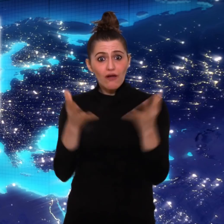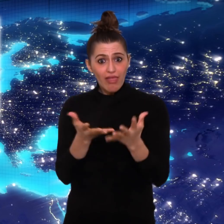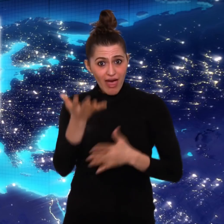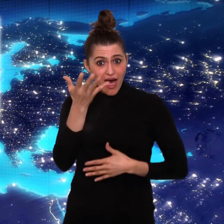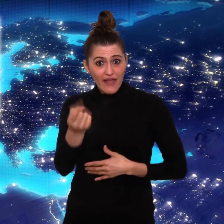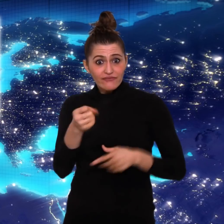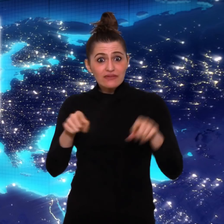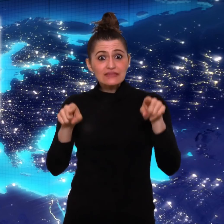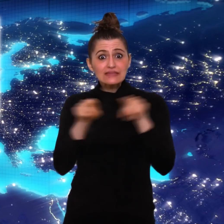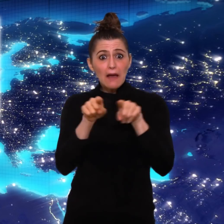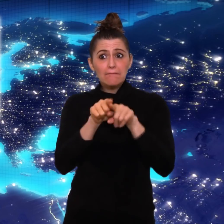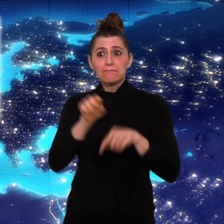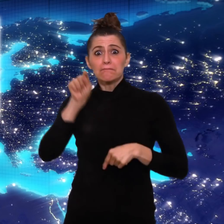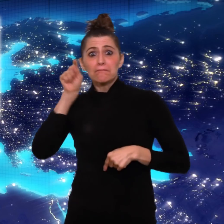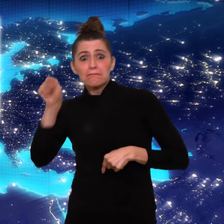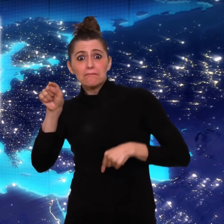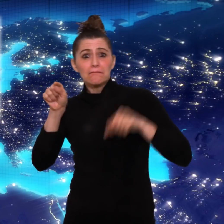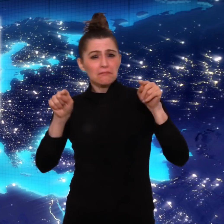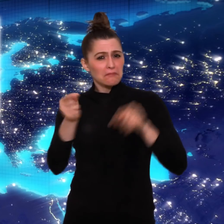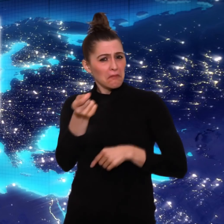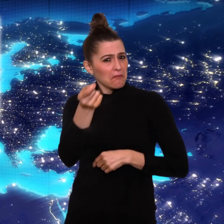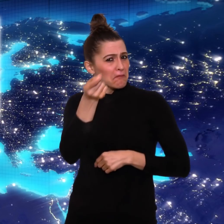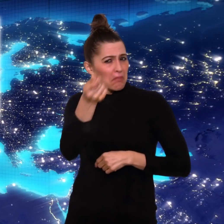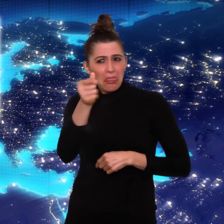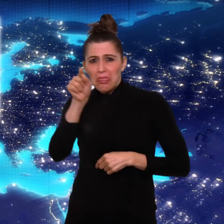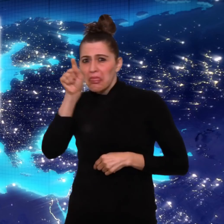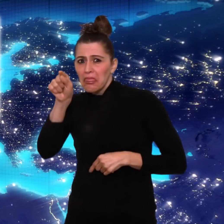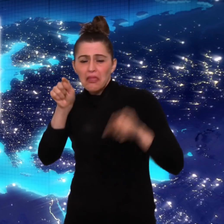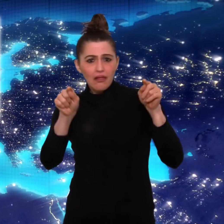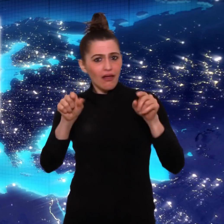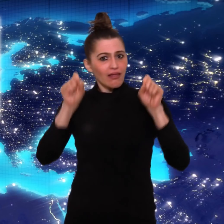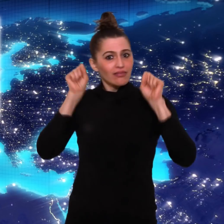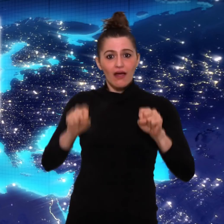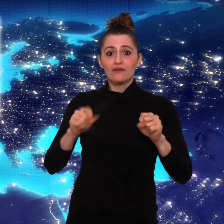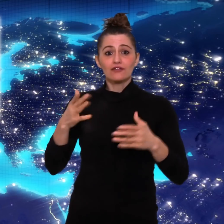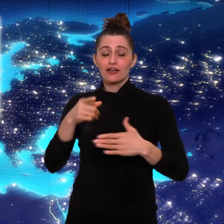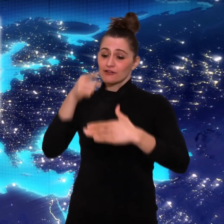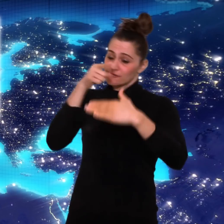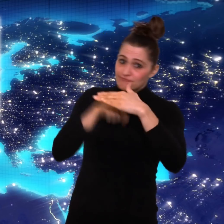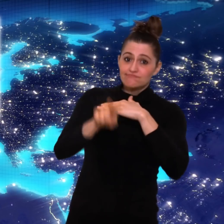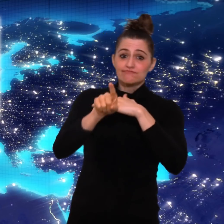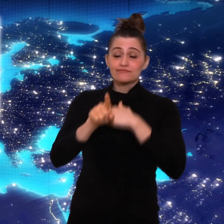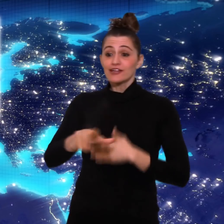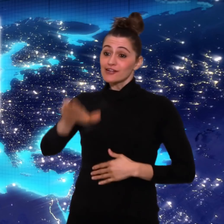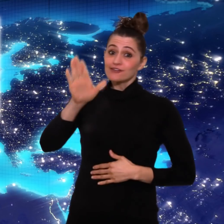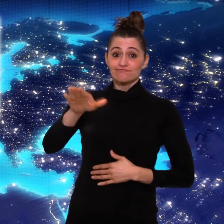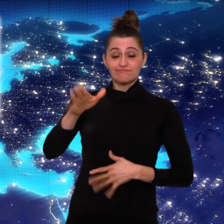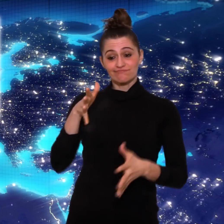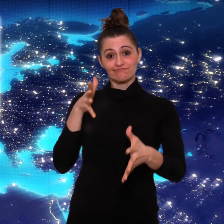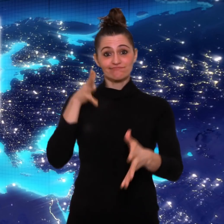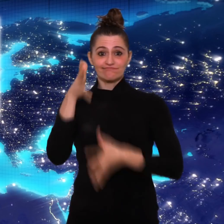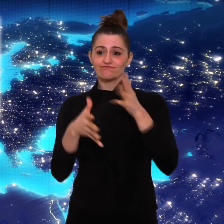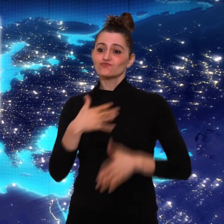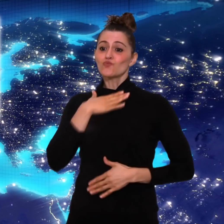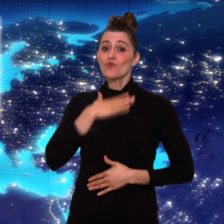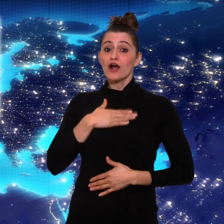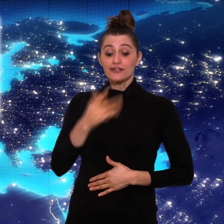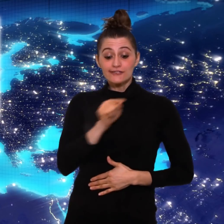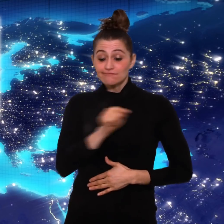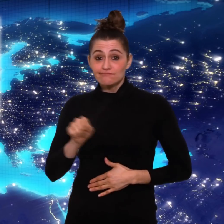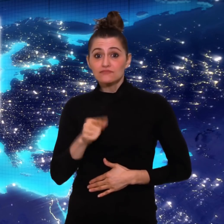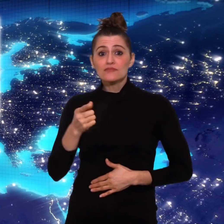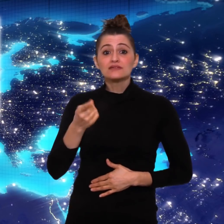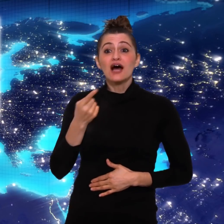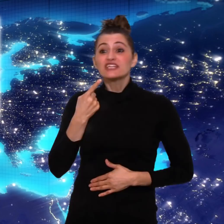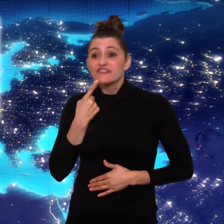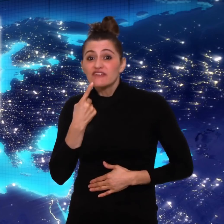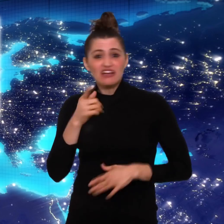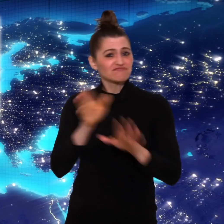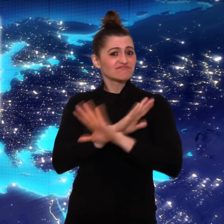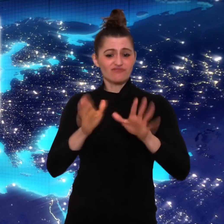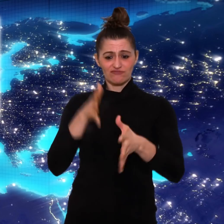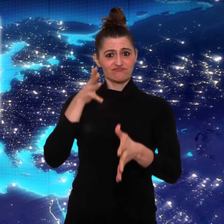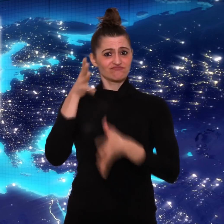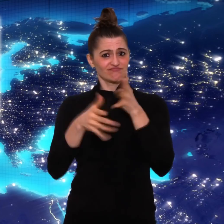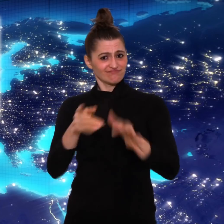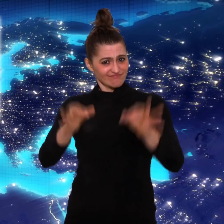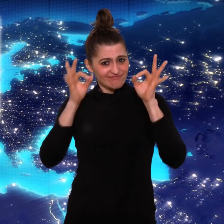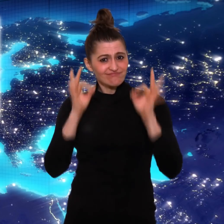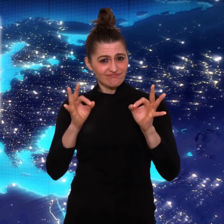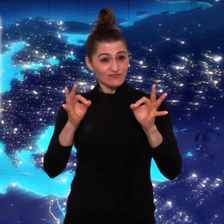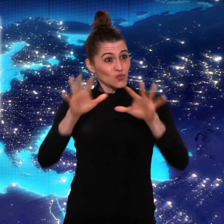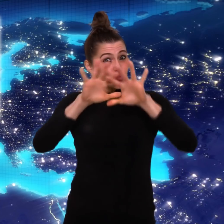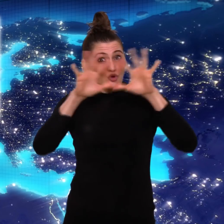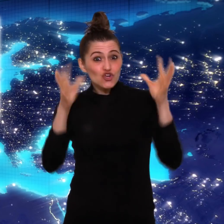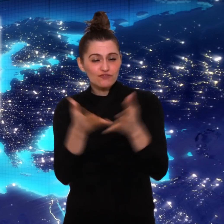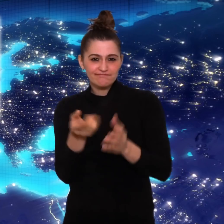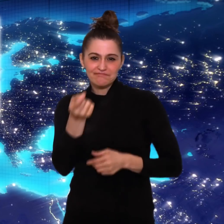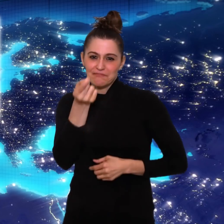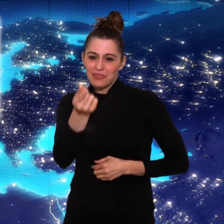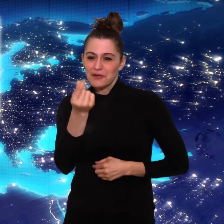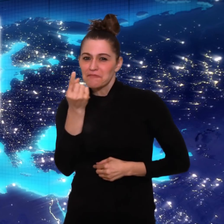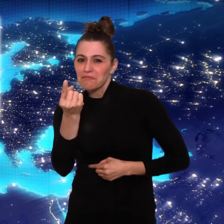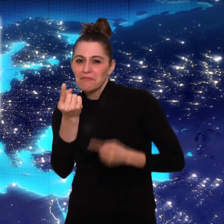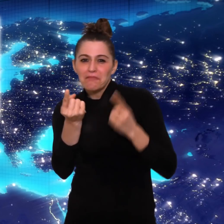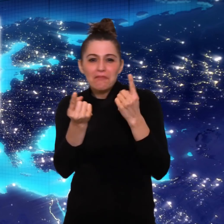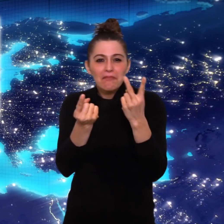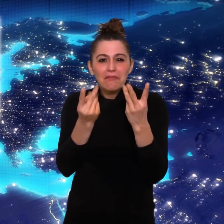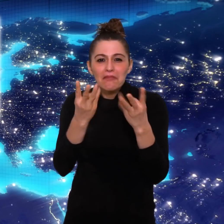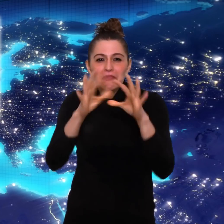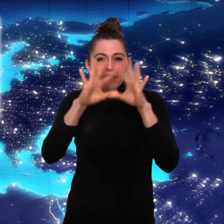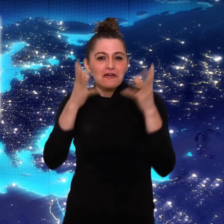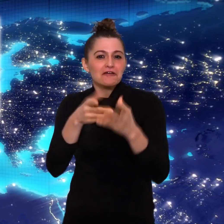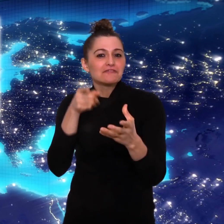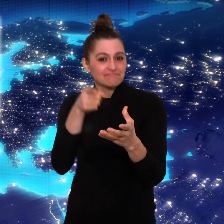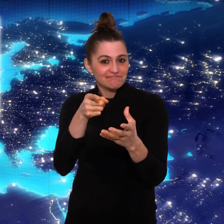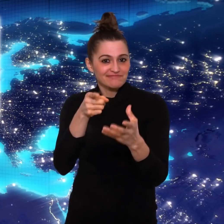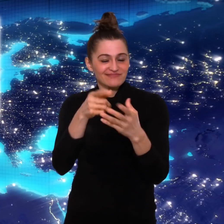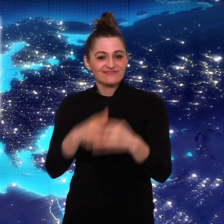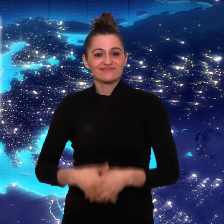hardly a few places to “sign” your order!